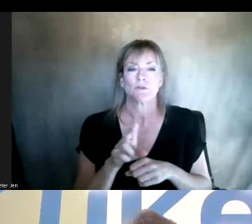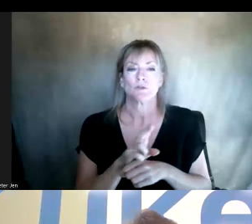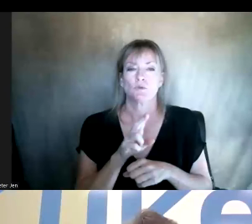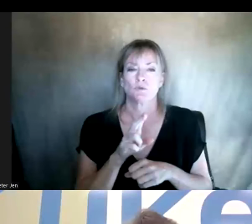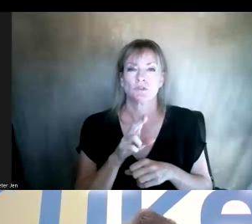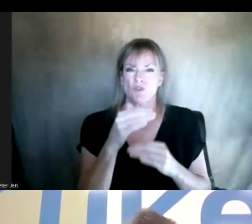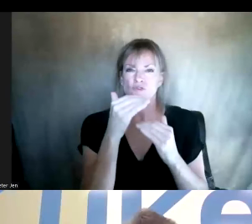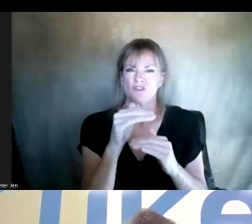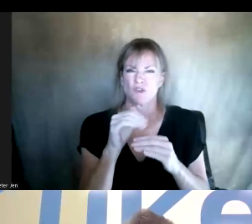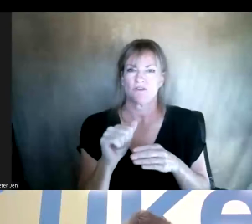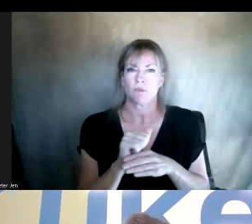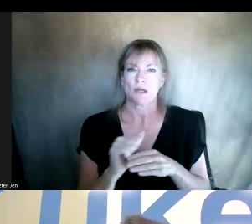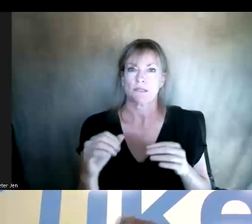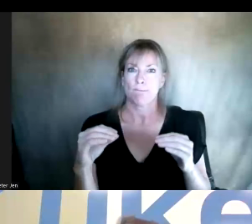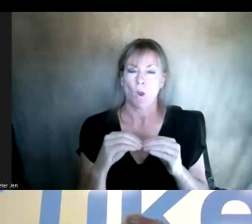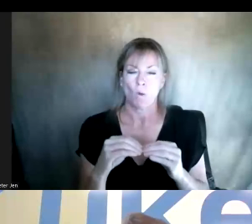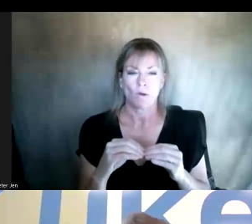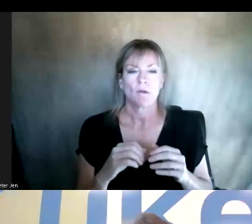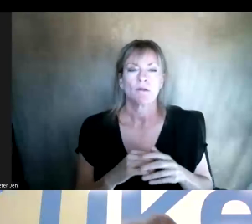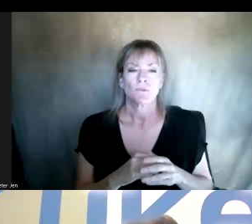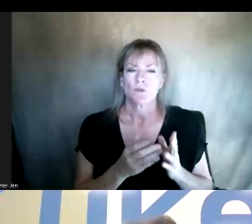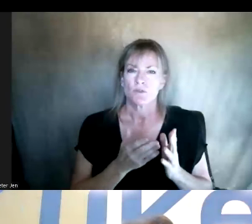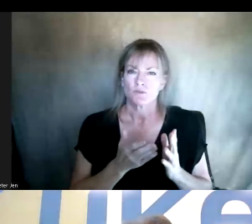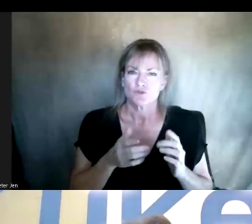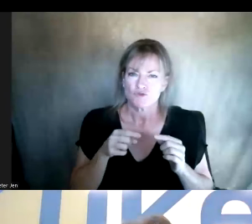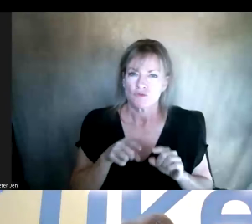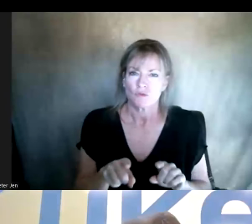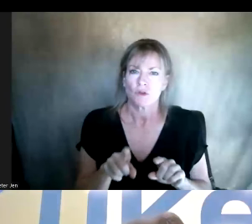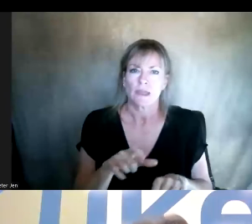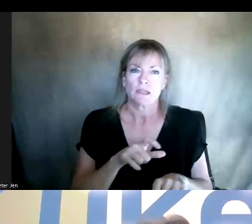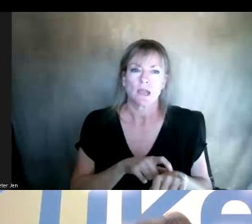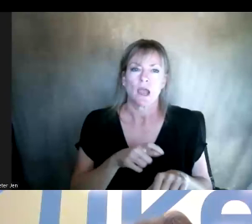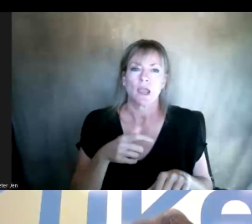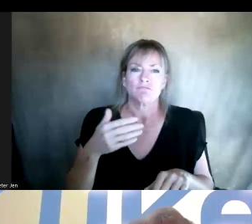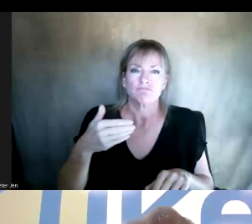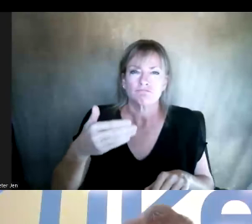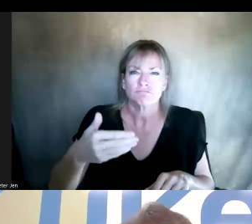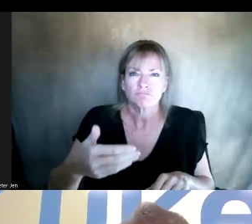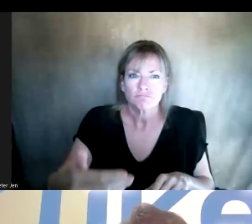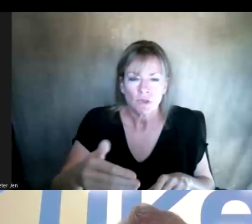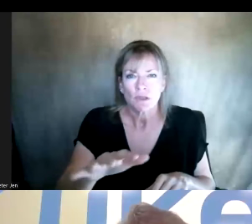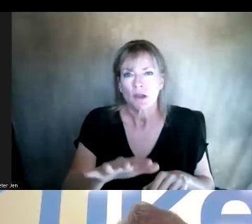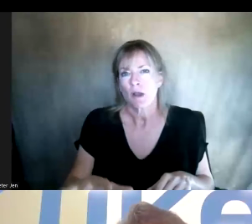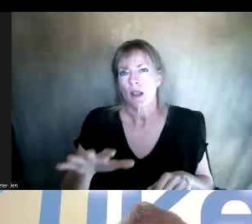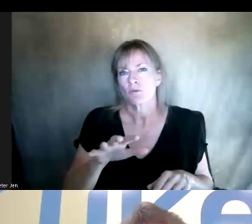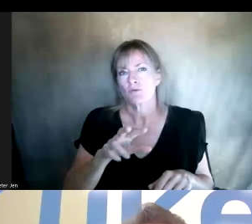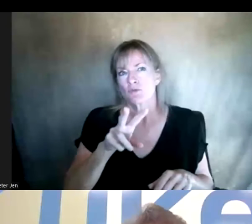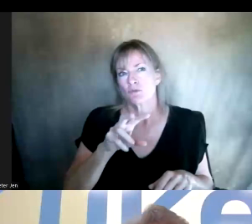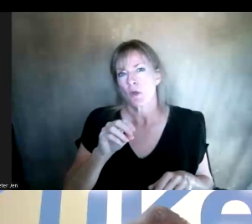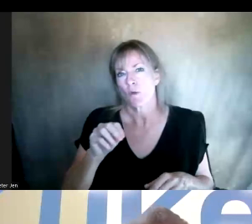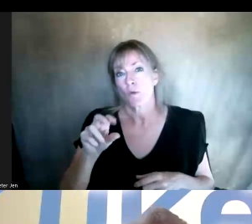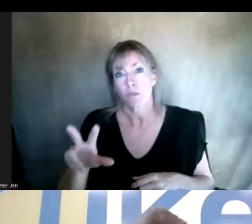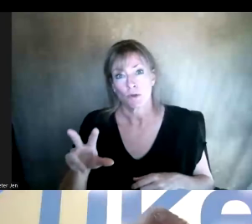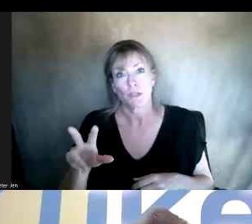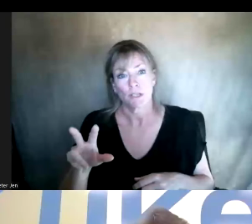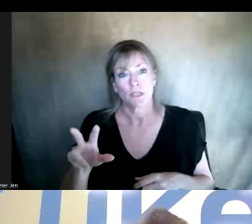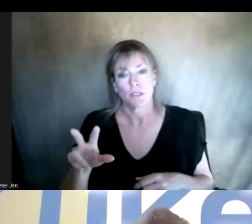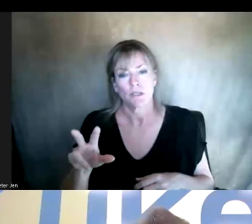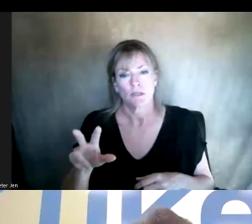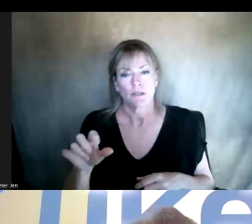PRACTICES MORE. IF YOU FAST FORWARD TO 2003, WHICH IS THE HEIGHT